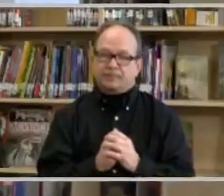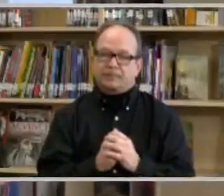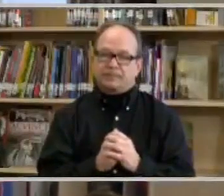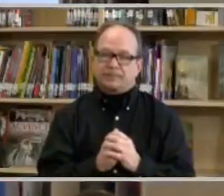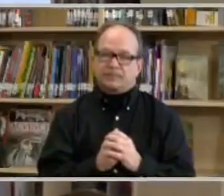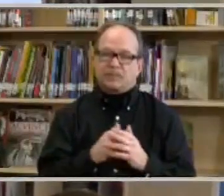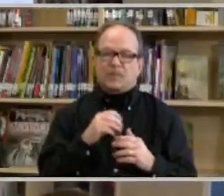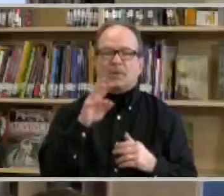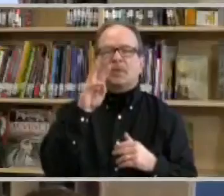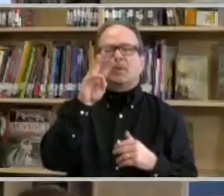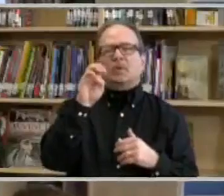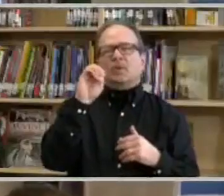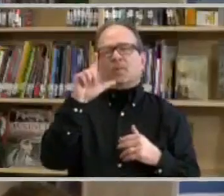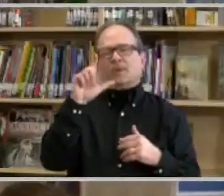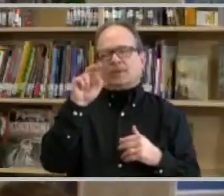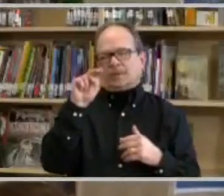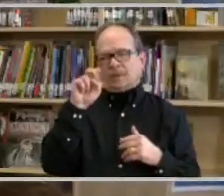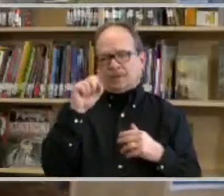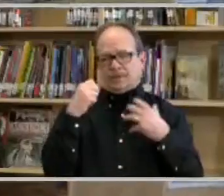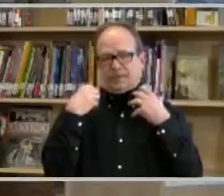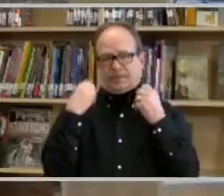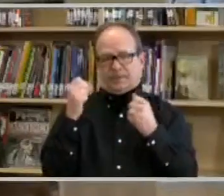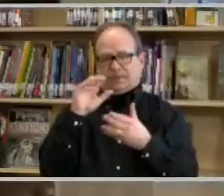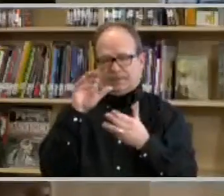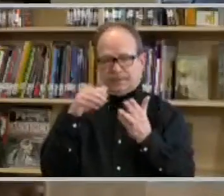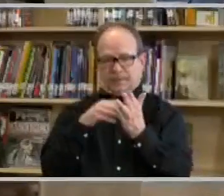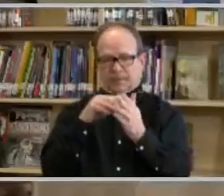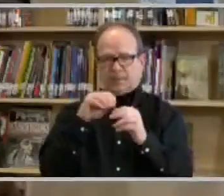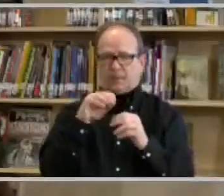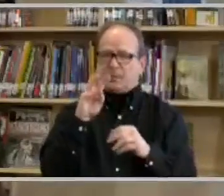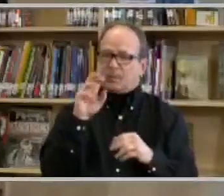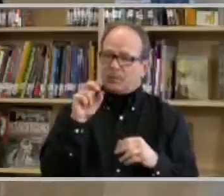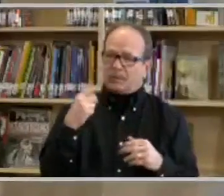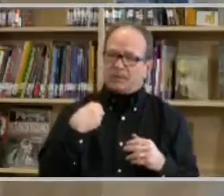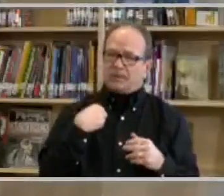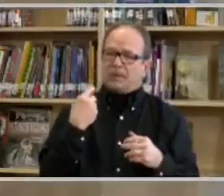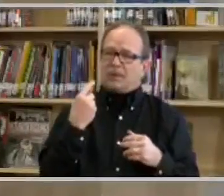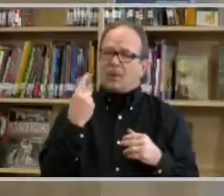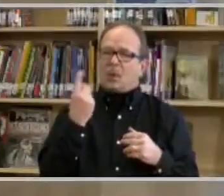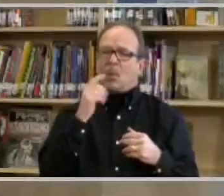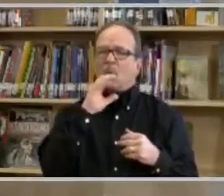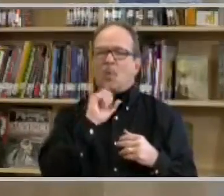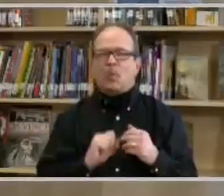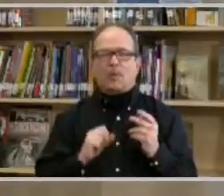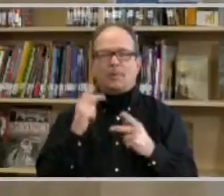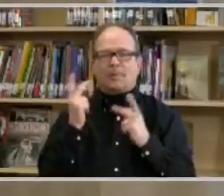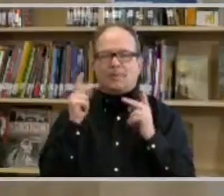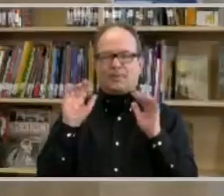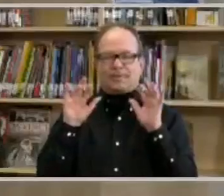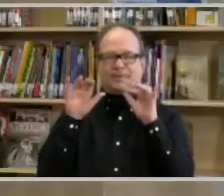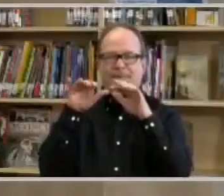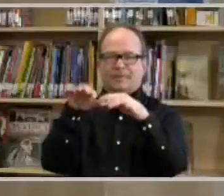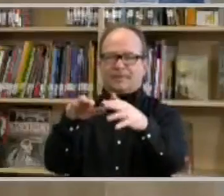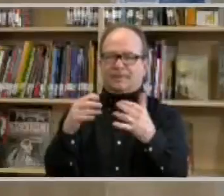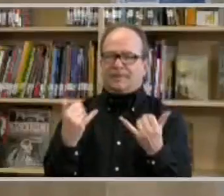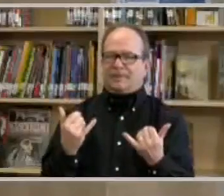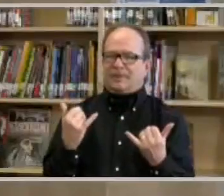RIGHT, SO WE HAVE A WELLNESS CENTER IN EVERY WARD AND RIGHT NOW IT'S STRICTLY ONLY THE ELDERLY CAN GO IN THERE. AREYOU'RE TALKING MY LANGUAGE